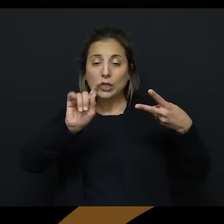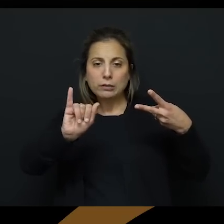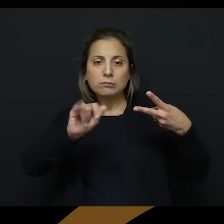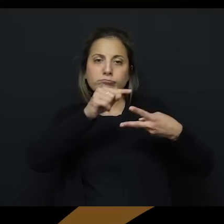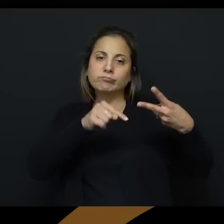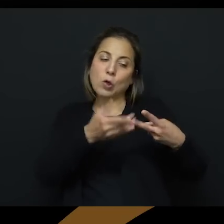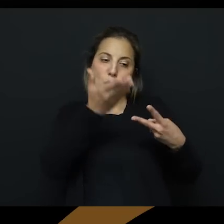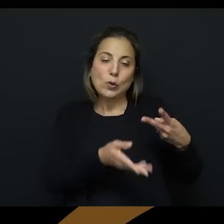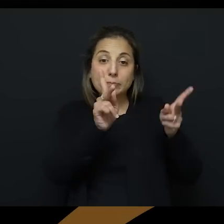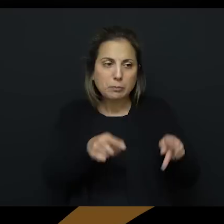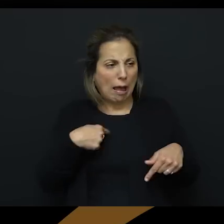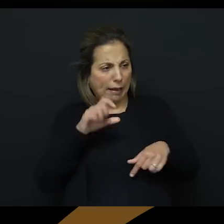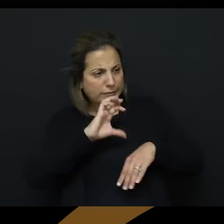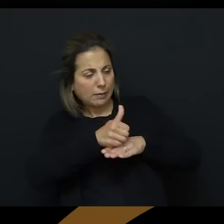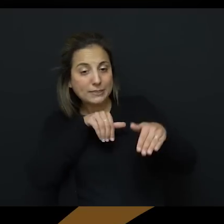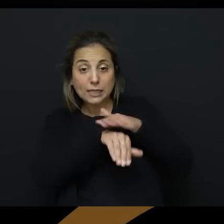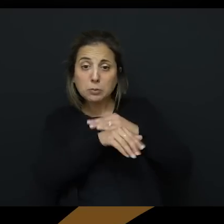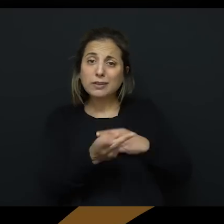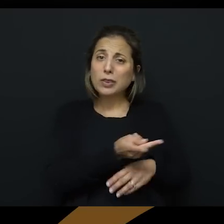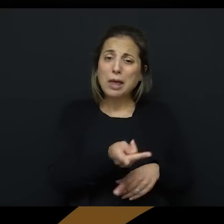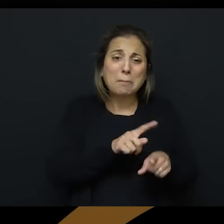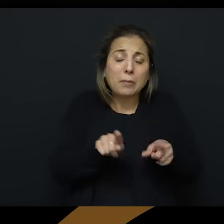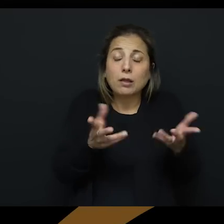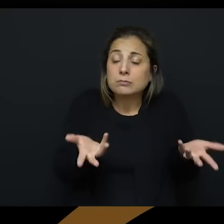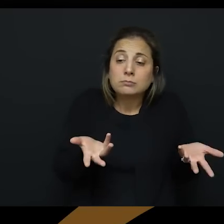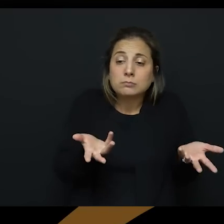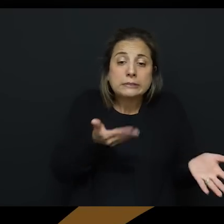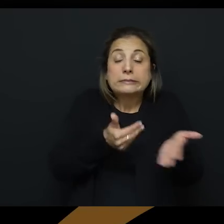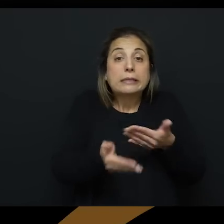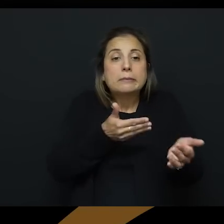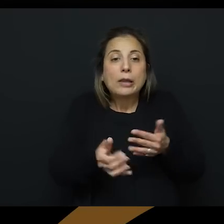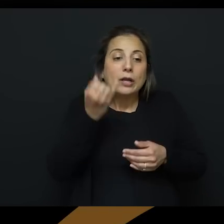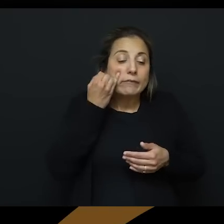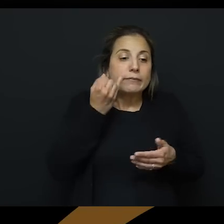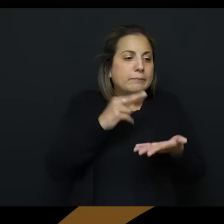who are blind or low vision, it's, you know, whether it's scripts or marks or